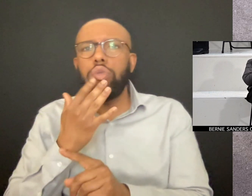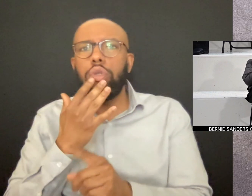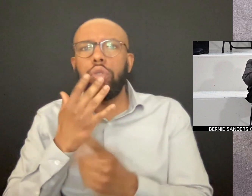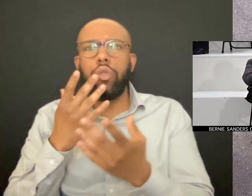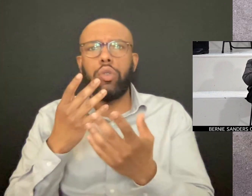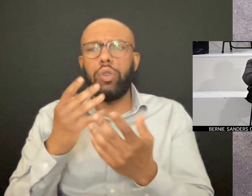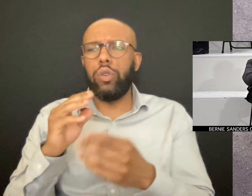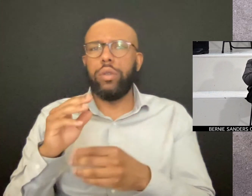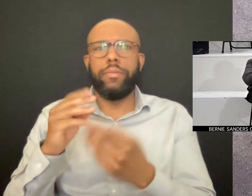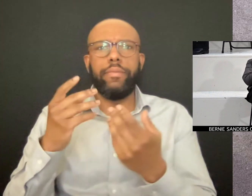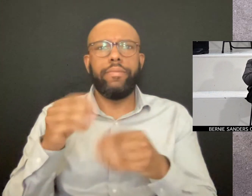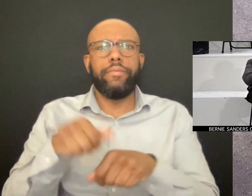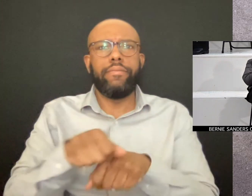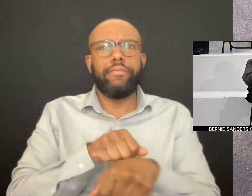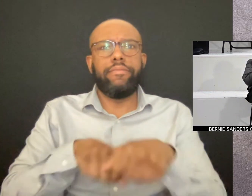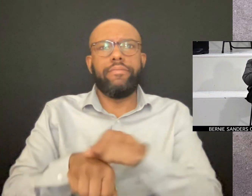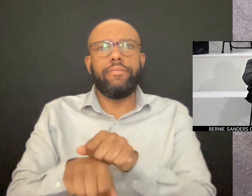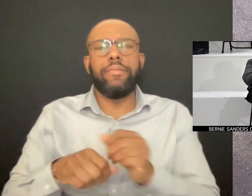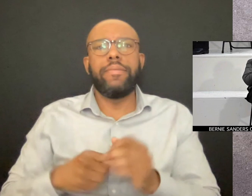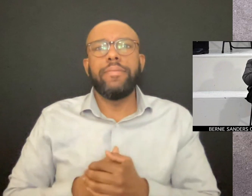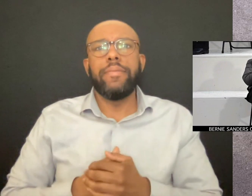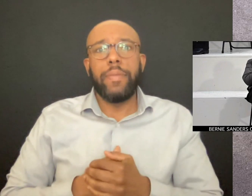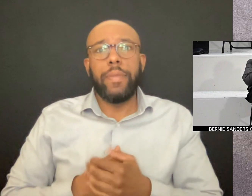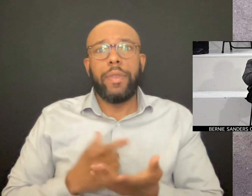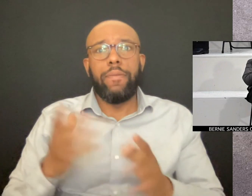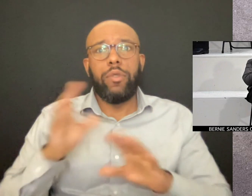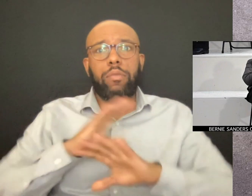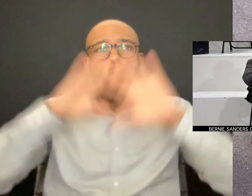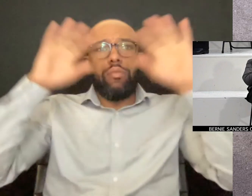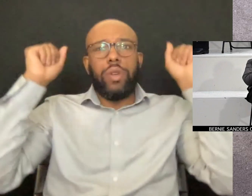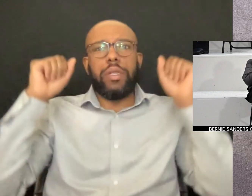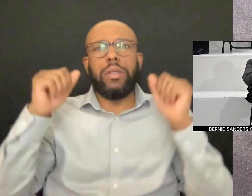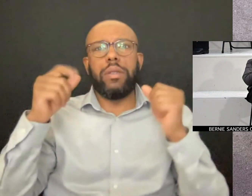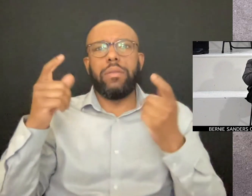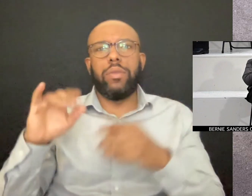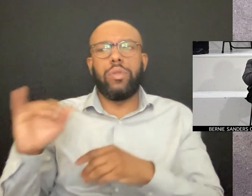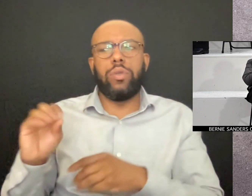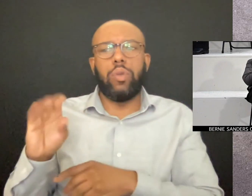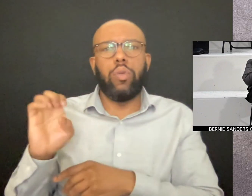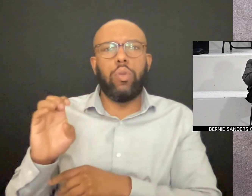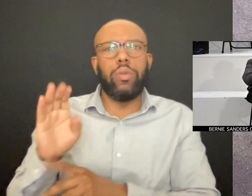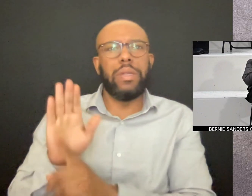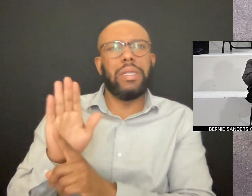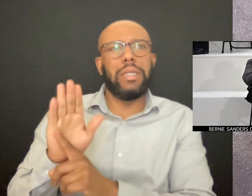and thick multicolored mittens during President Joe Biden's inauguration